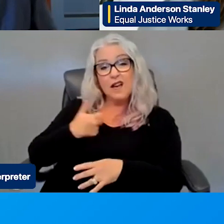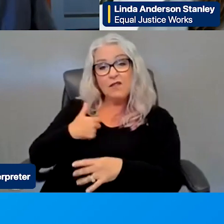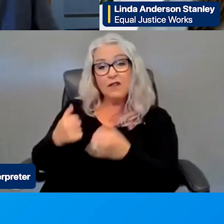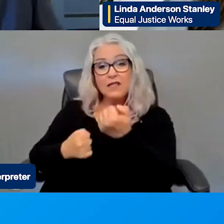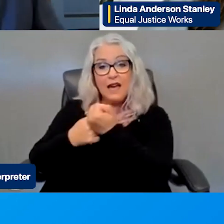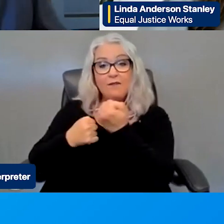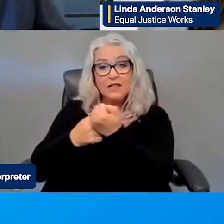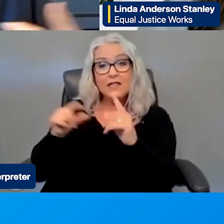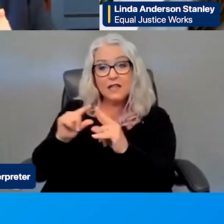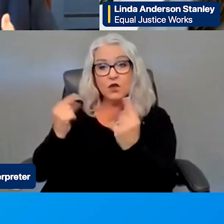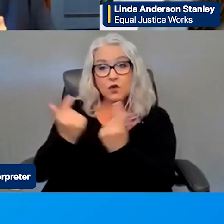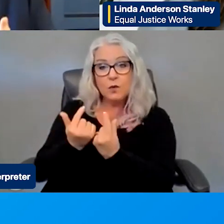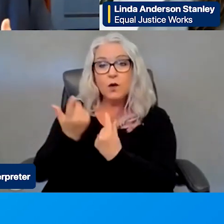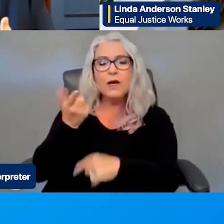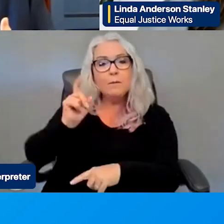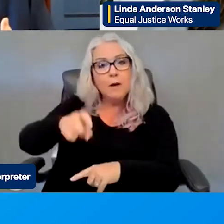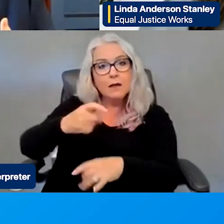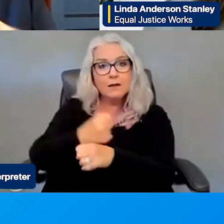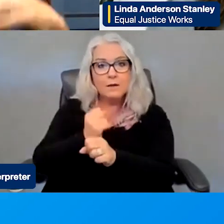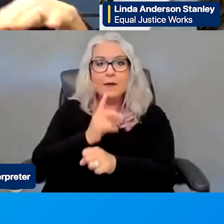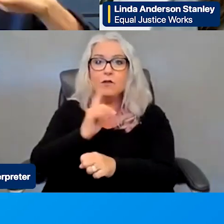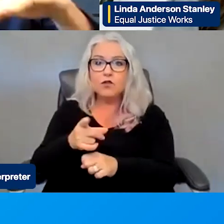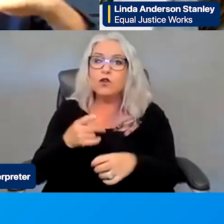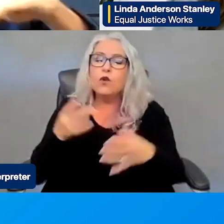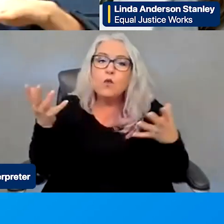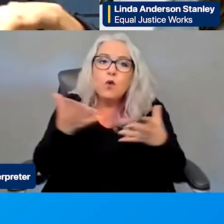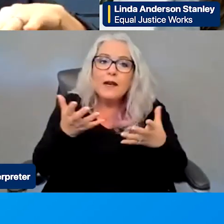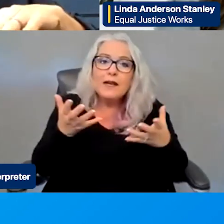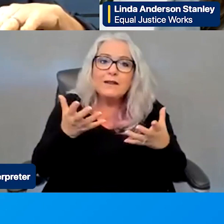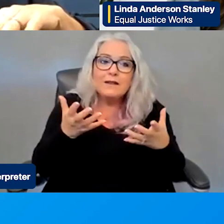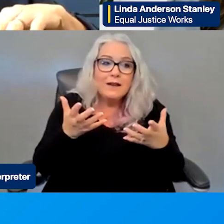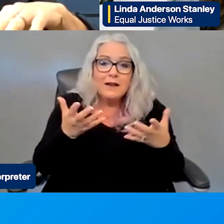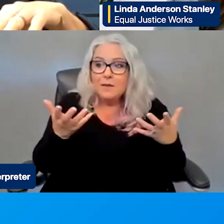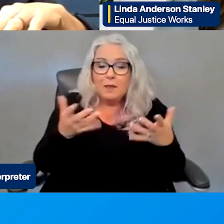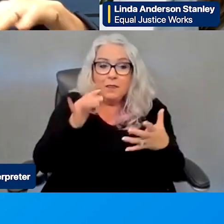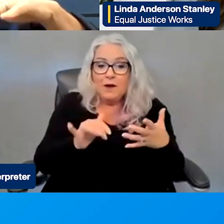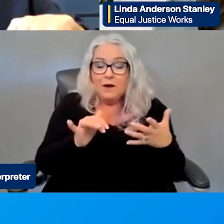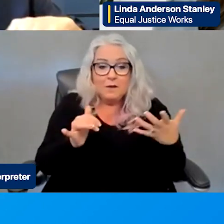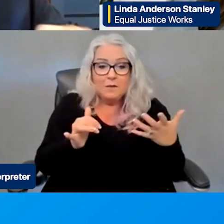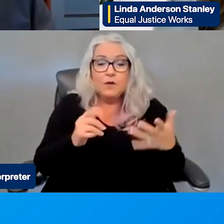advocacy groups is make sure we are all up to speed on what the current state of the law is in